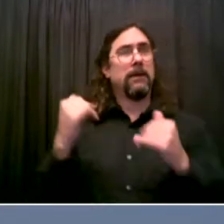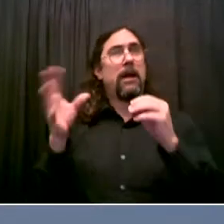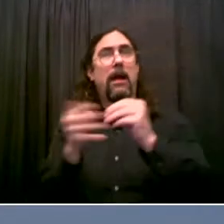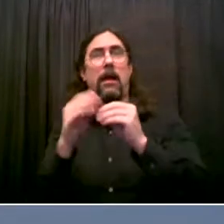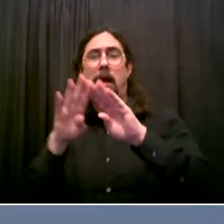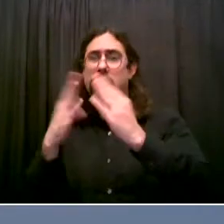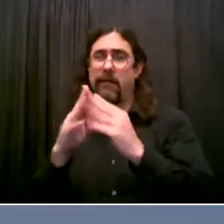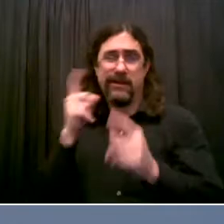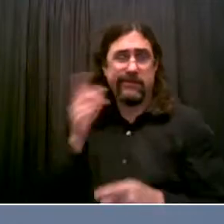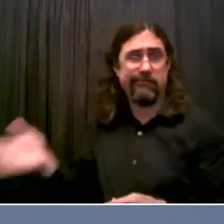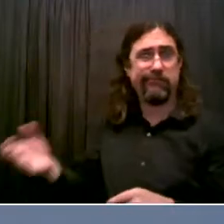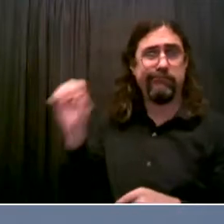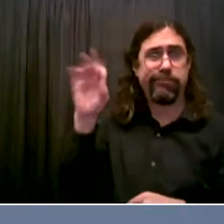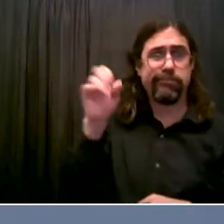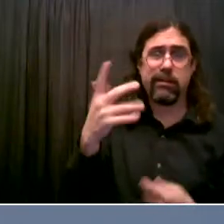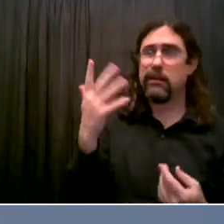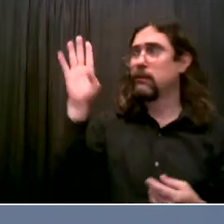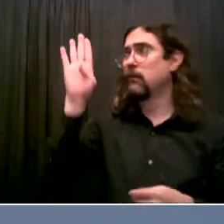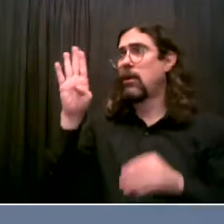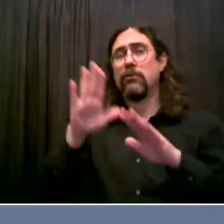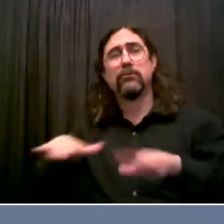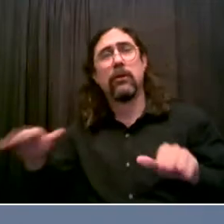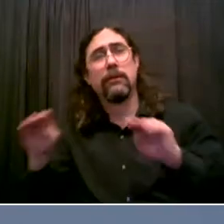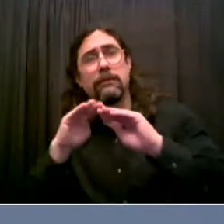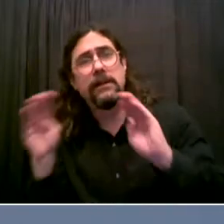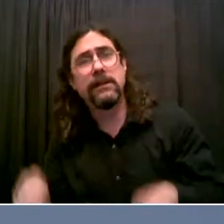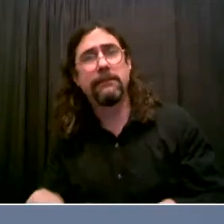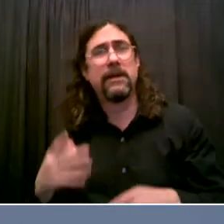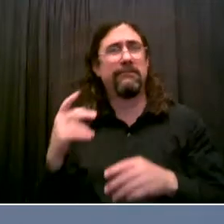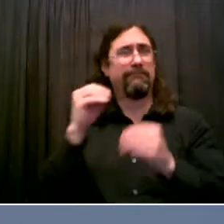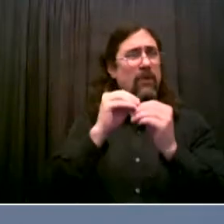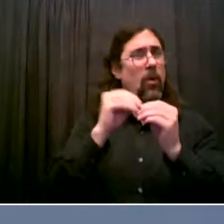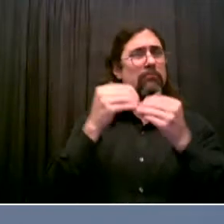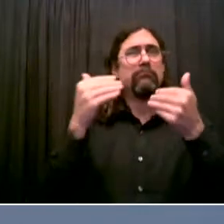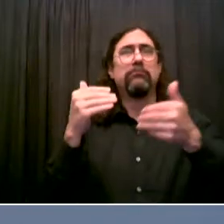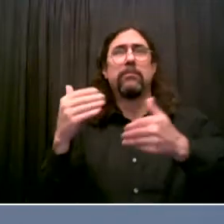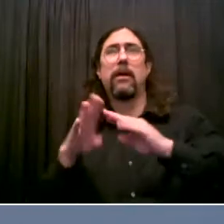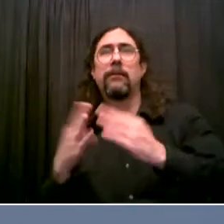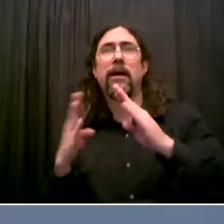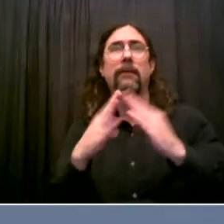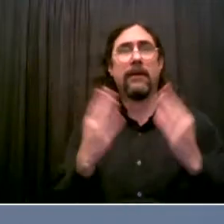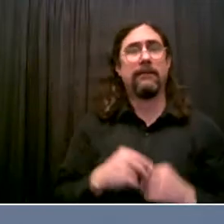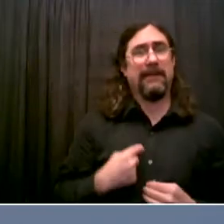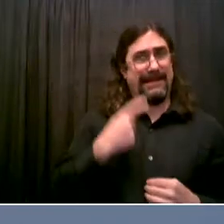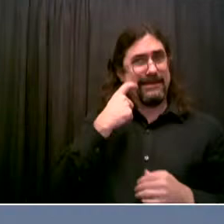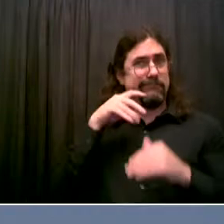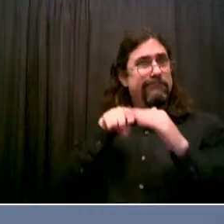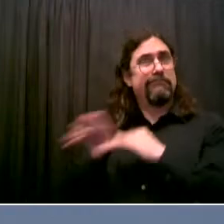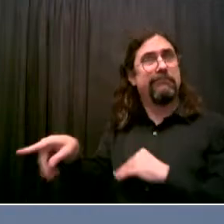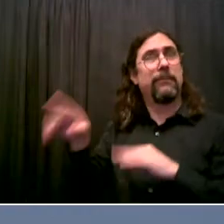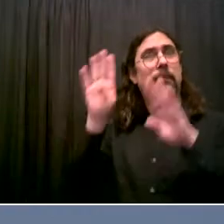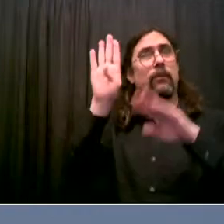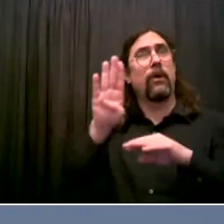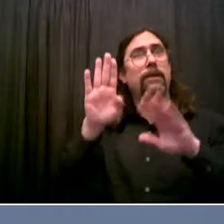WANT TO ENCOURAGE THAT AND INCENTIVIZE THAT. TODAY, THERE WILL BE SITES AT THE BROOKLYN'S